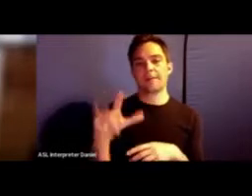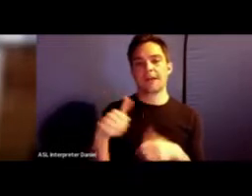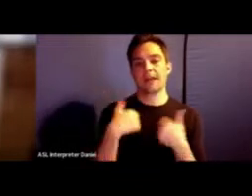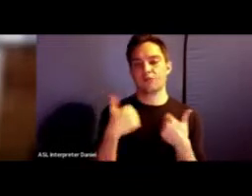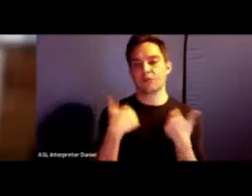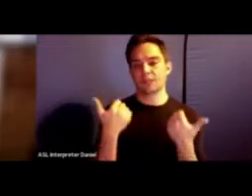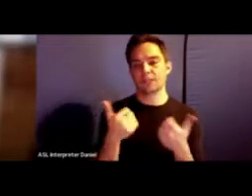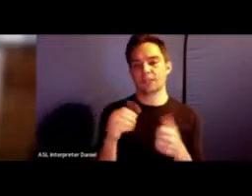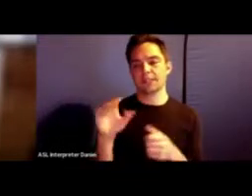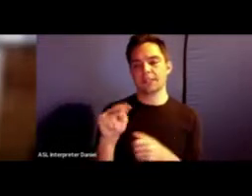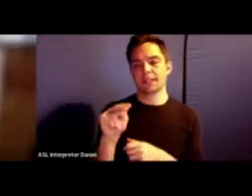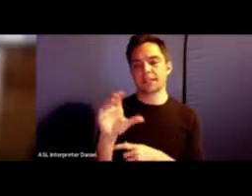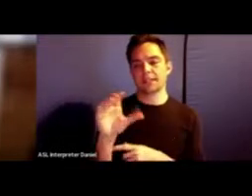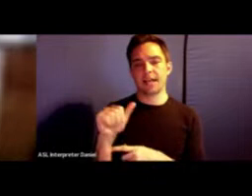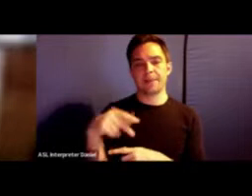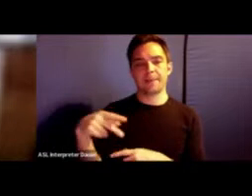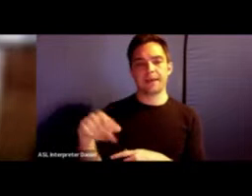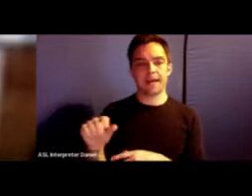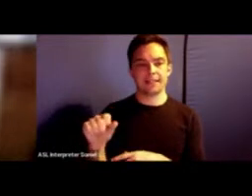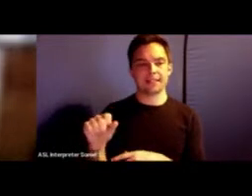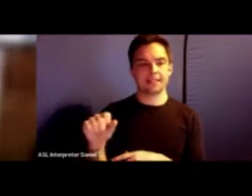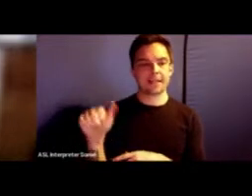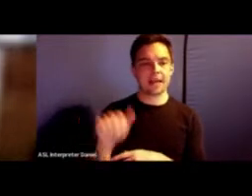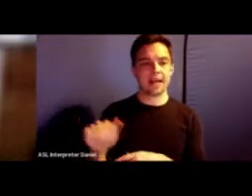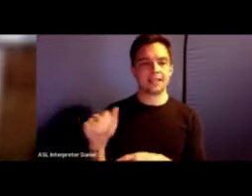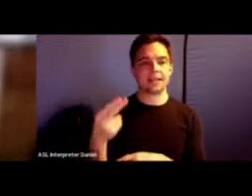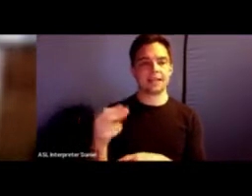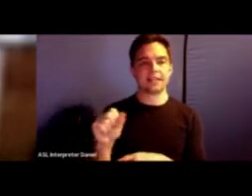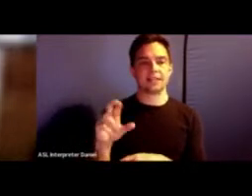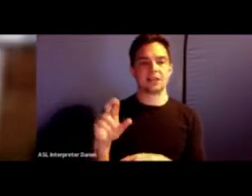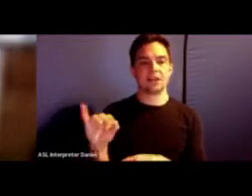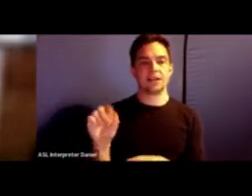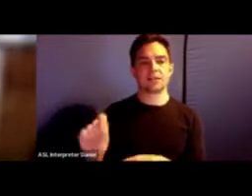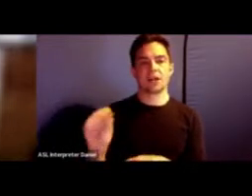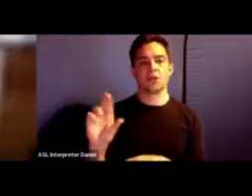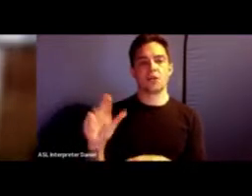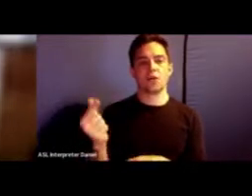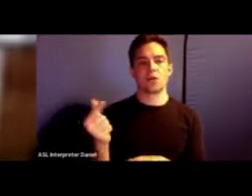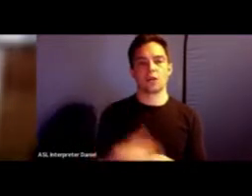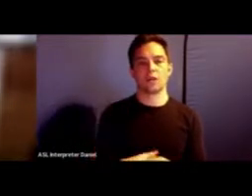NCAPPS@hsri.org. Please note